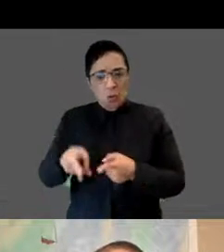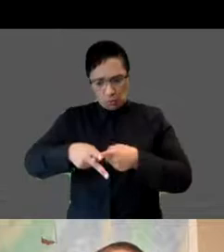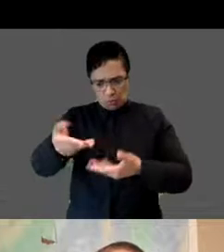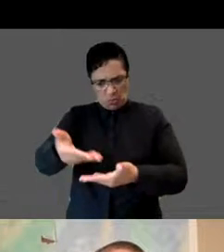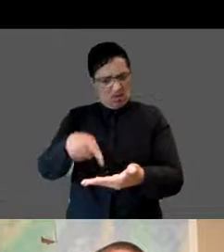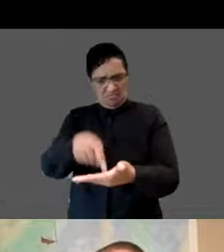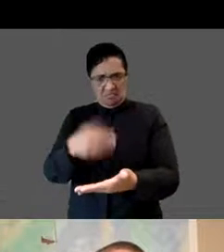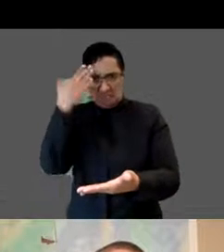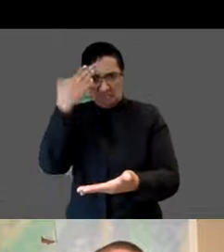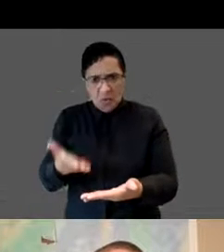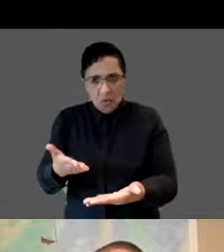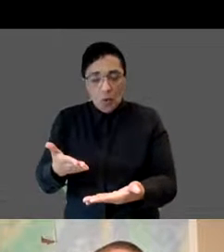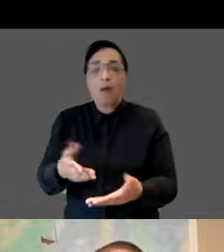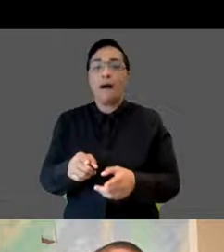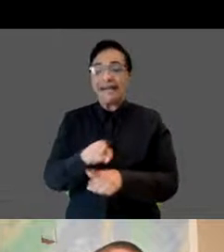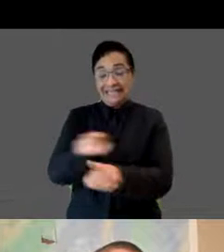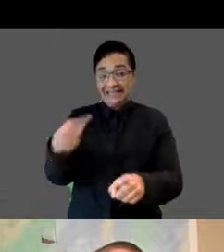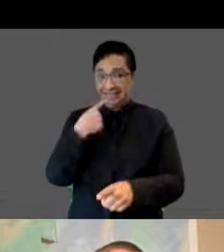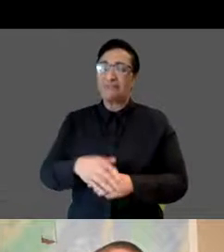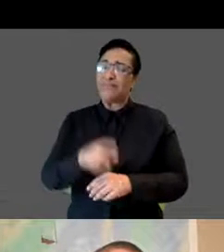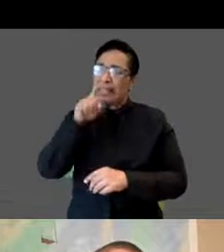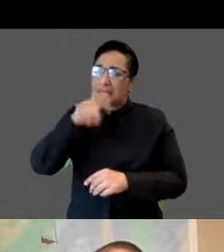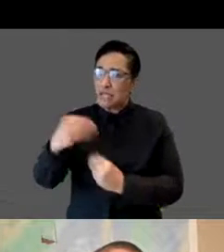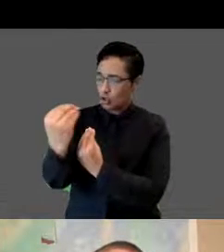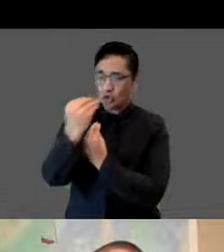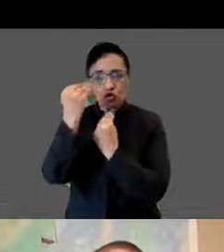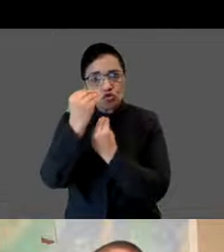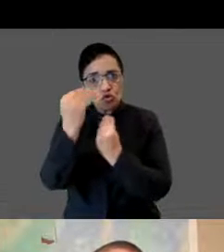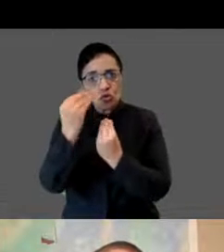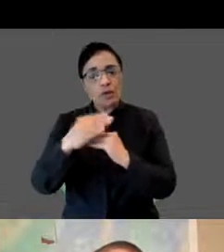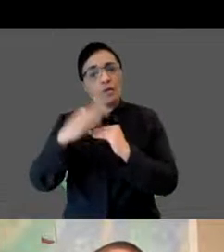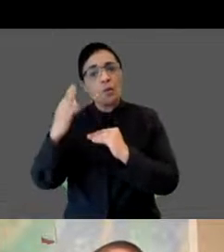training, especially on the practical applications of the toolkit.